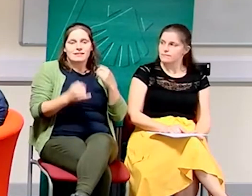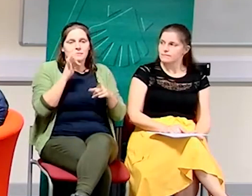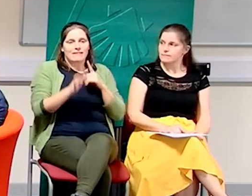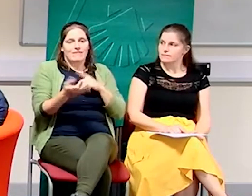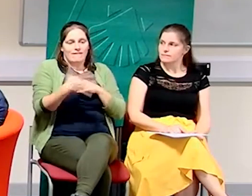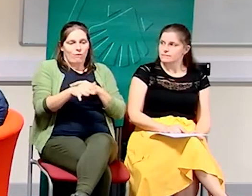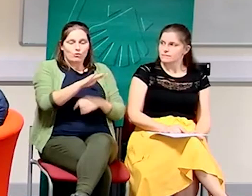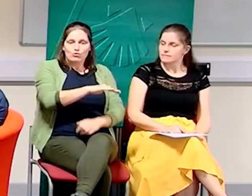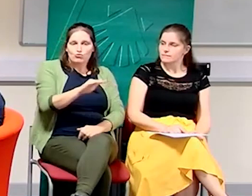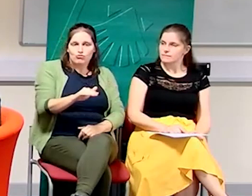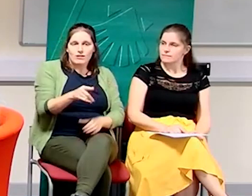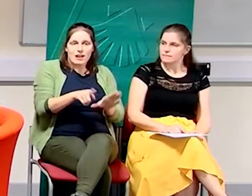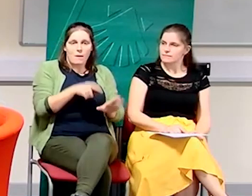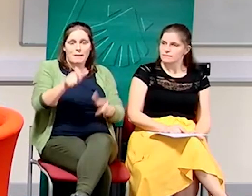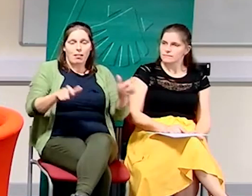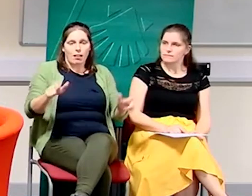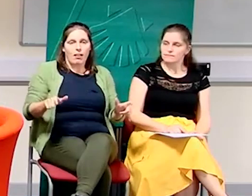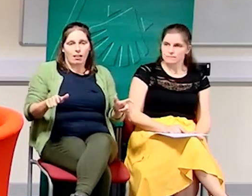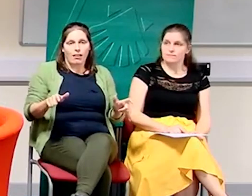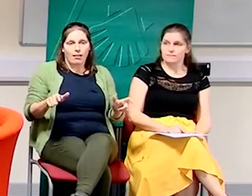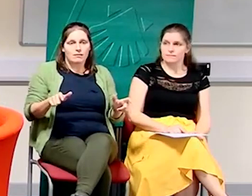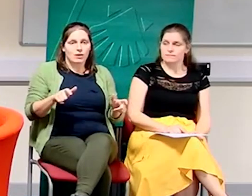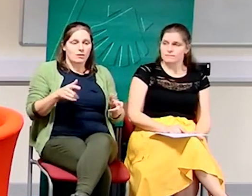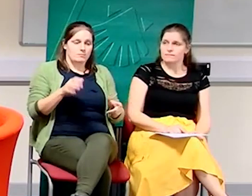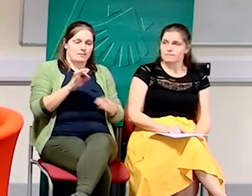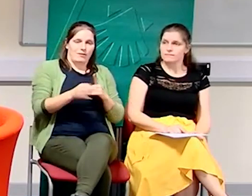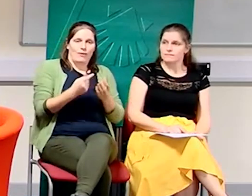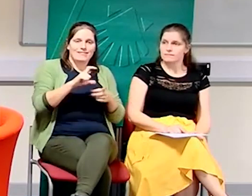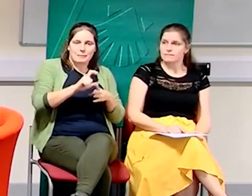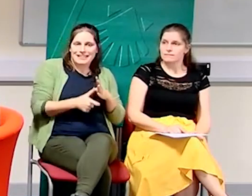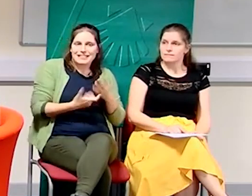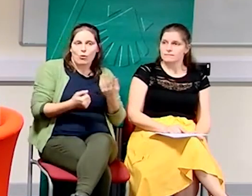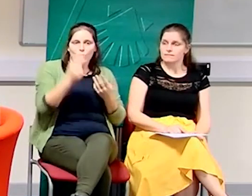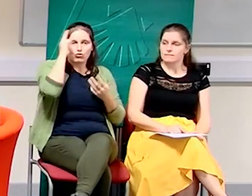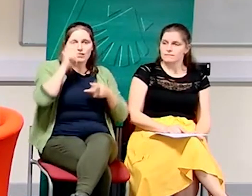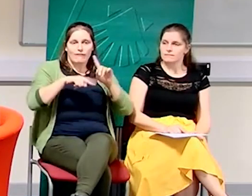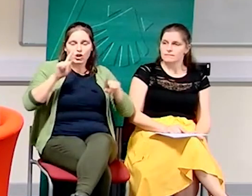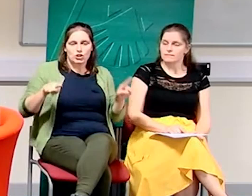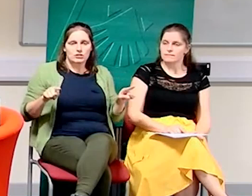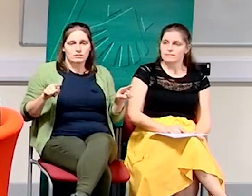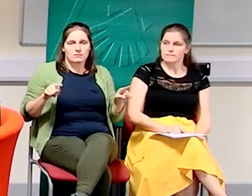children and young people who are disabled and or neurodivergent or the extent to which there